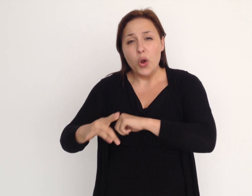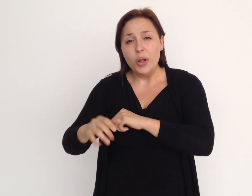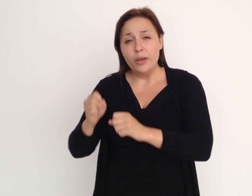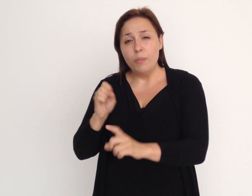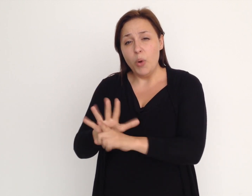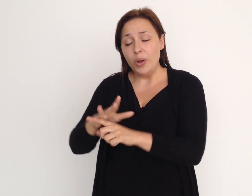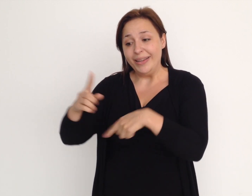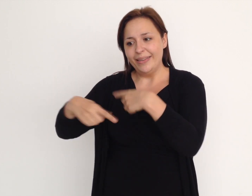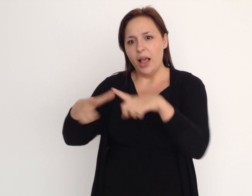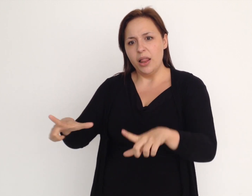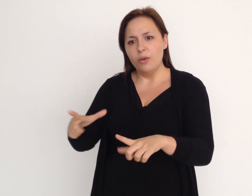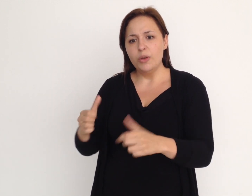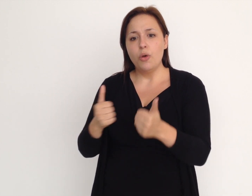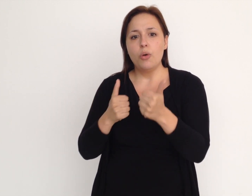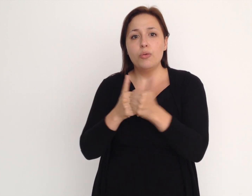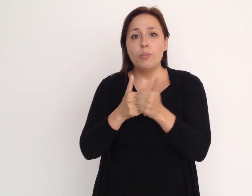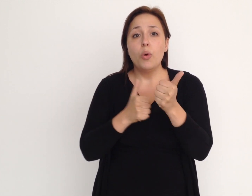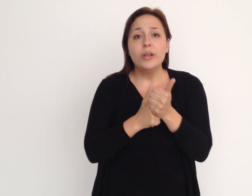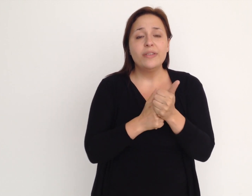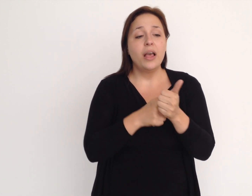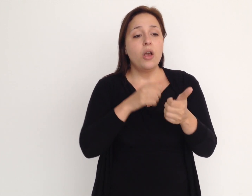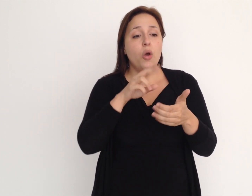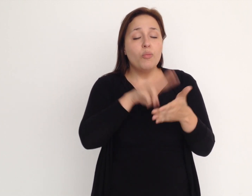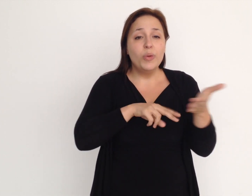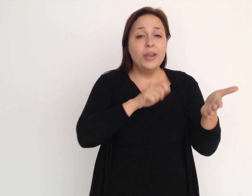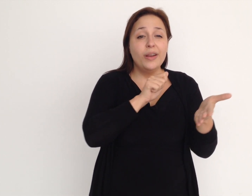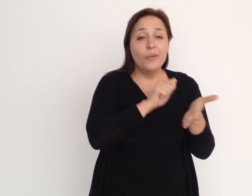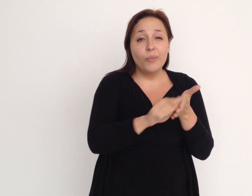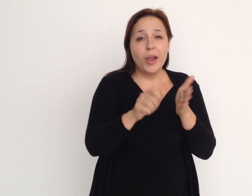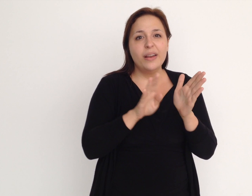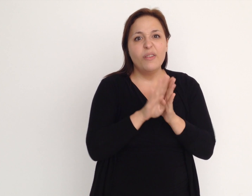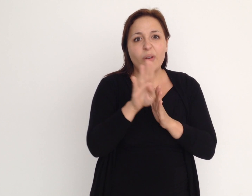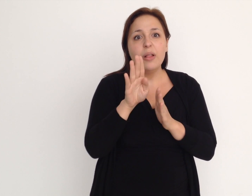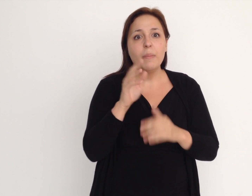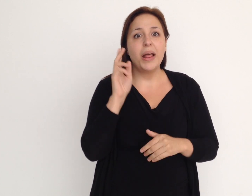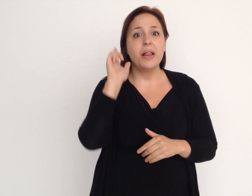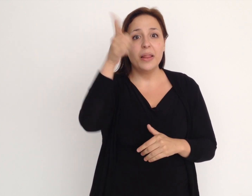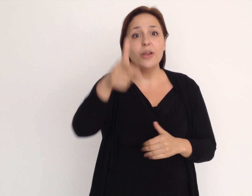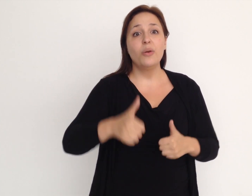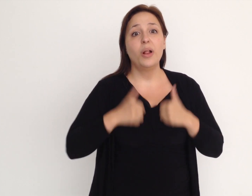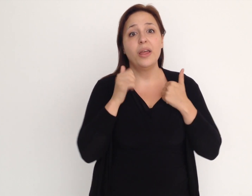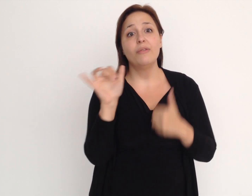Other research shows that early sign language exposure supports literacy development later in life.